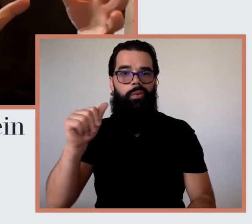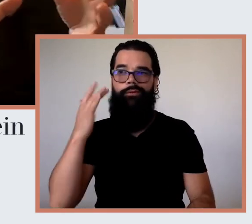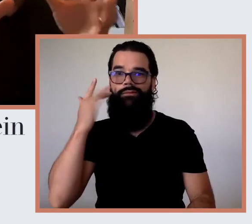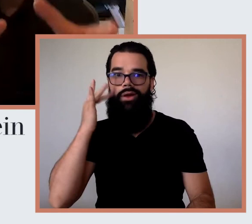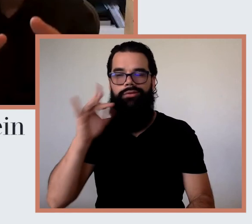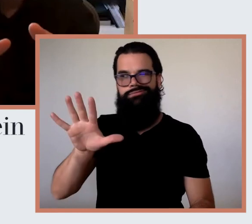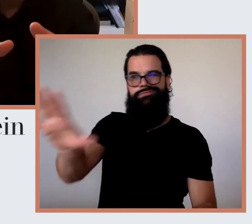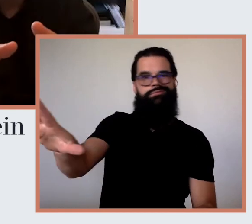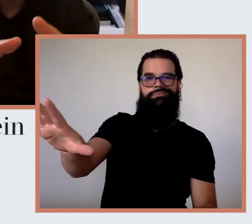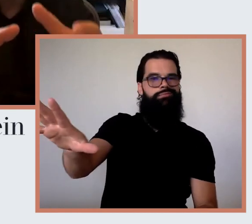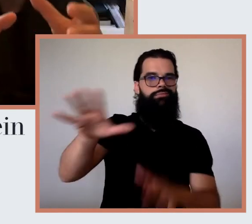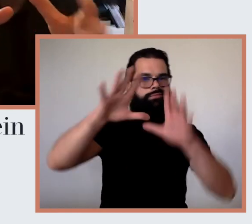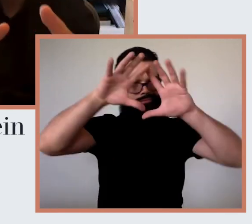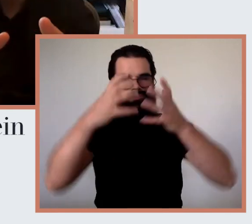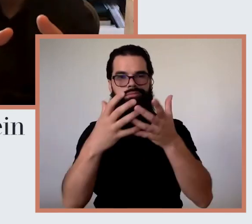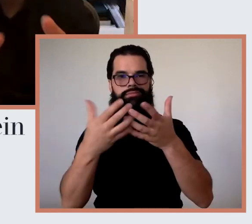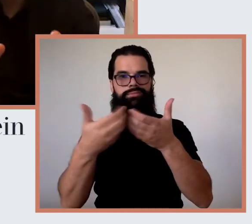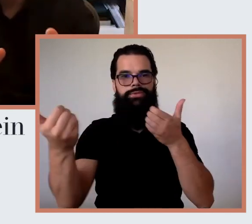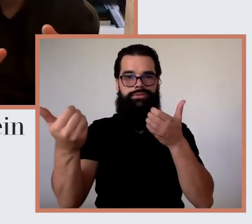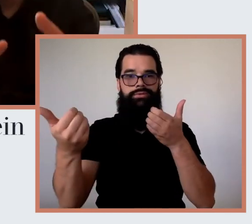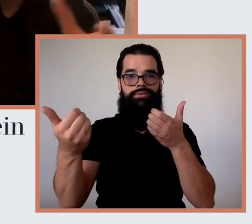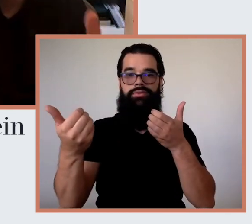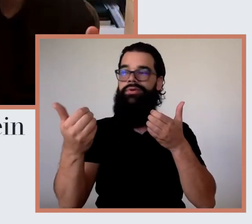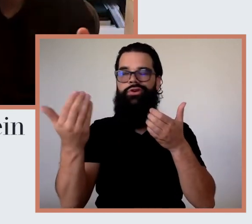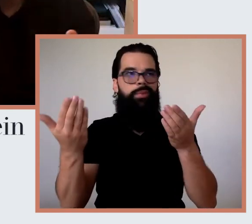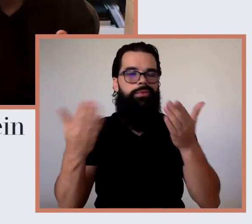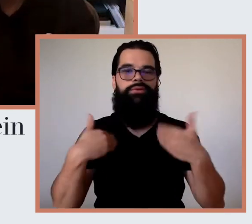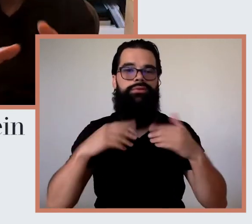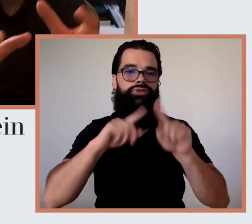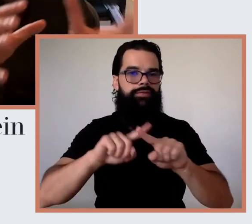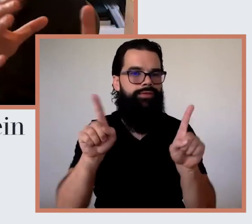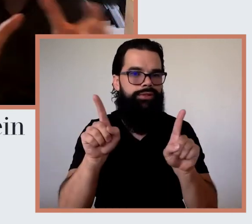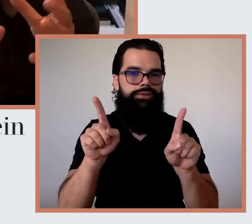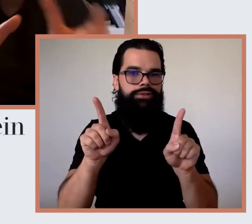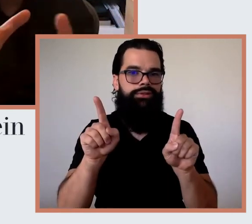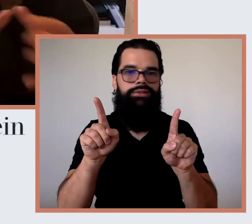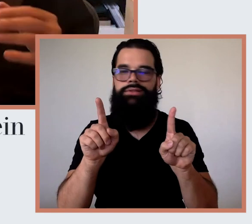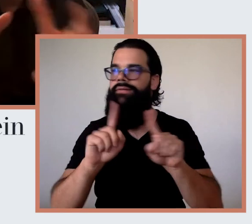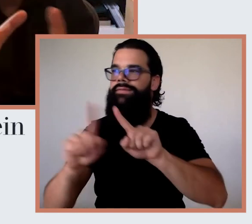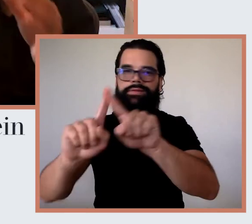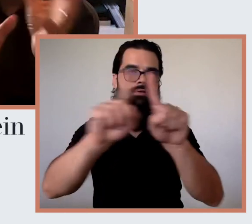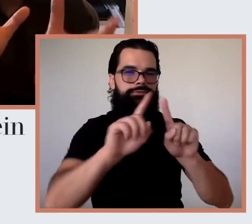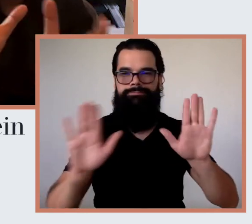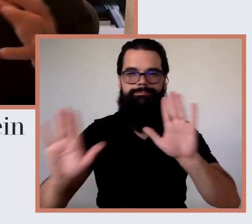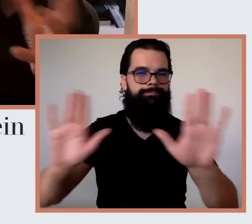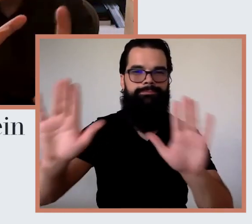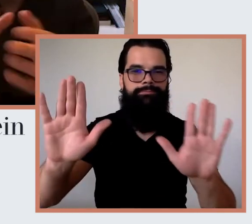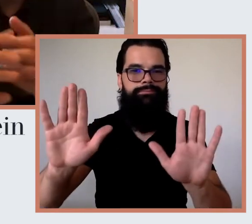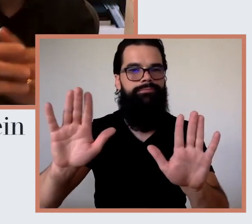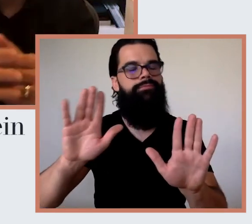than LA class settings, they are. So there are going to be answers that are gonna, that are gonna kind of fluctuate based